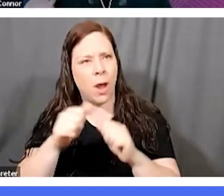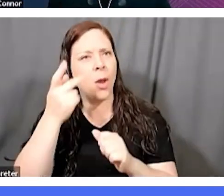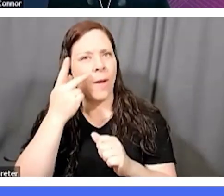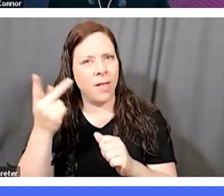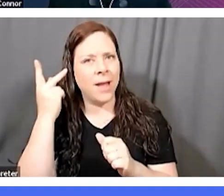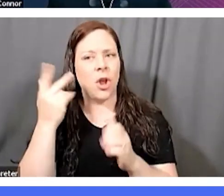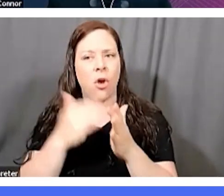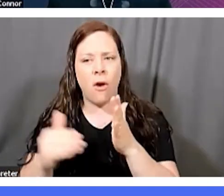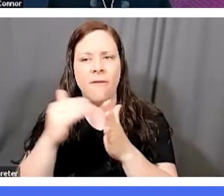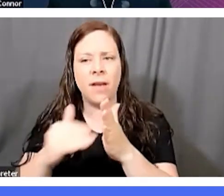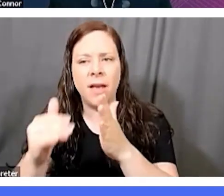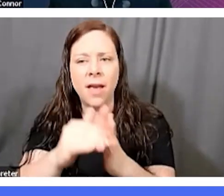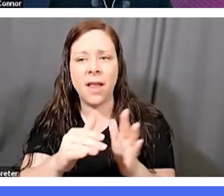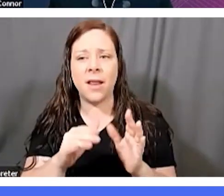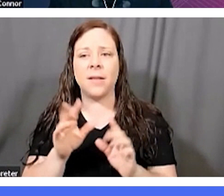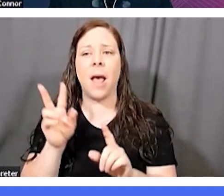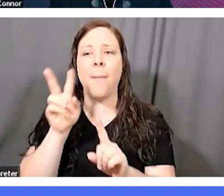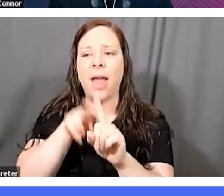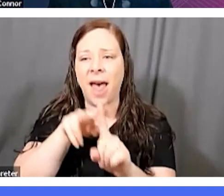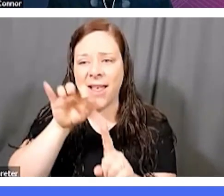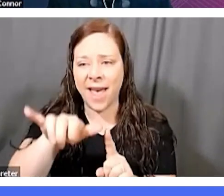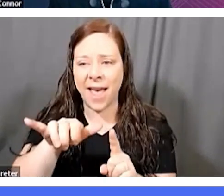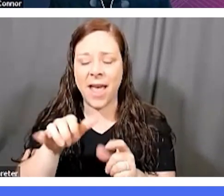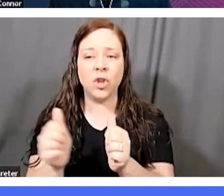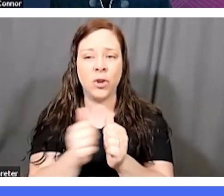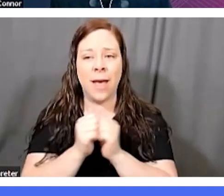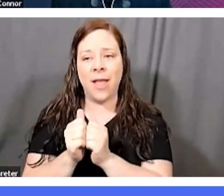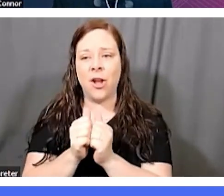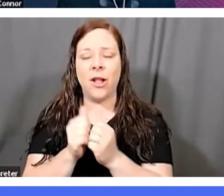and let's together make e-learning more accessible